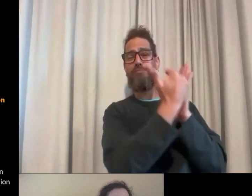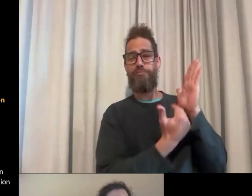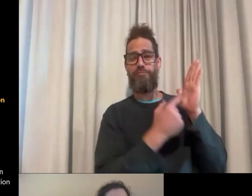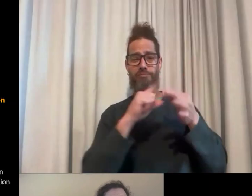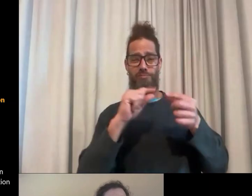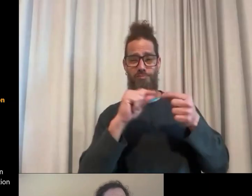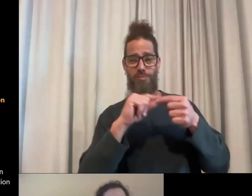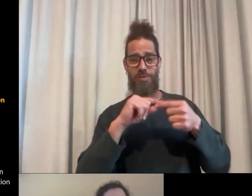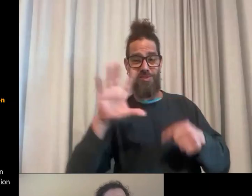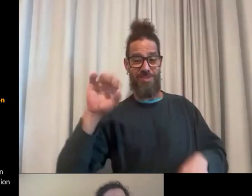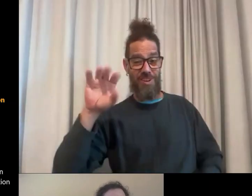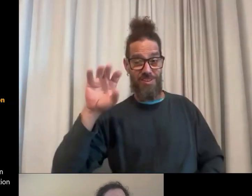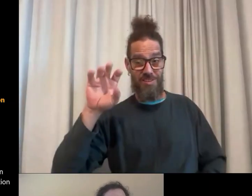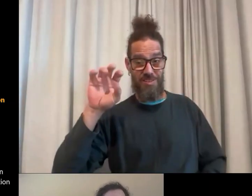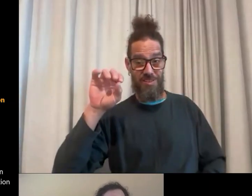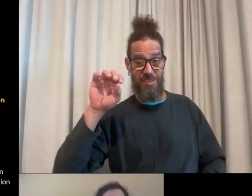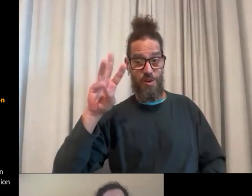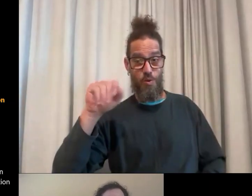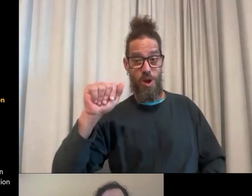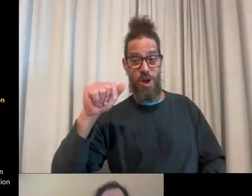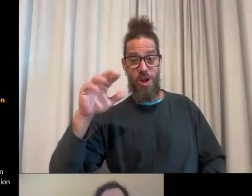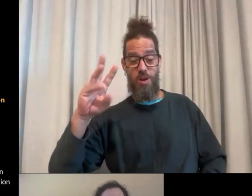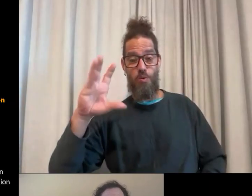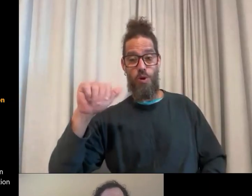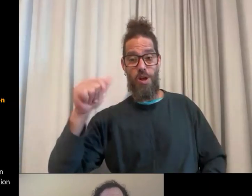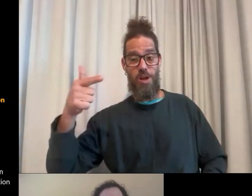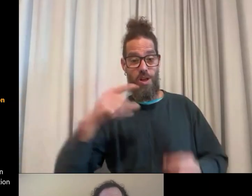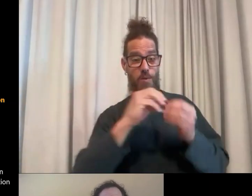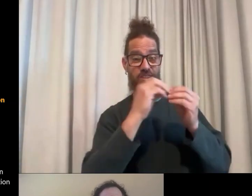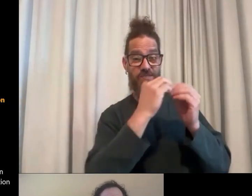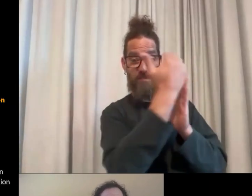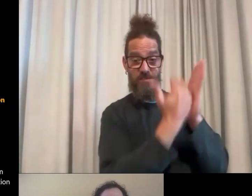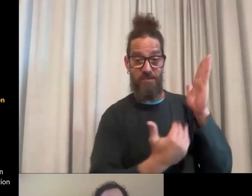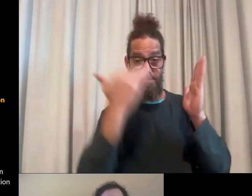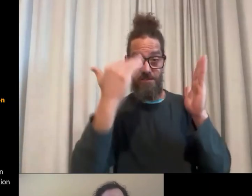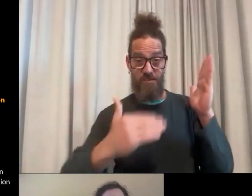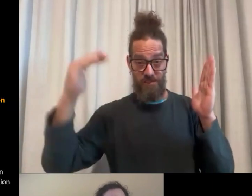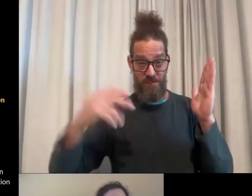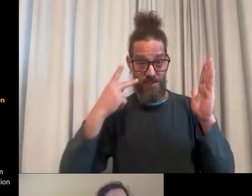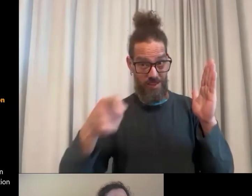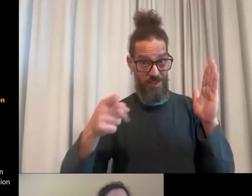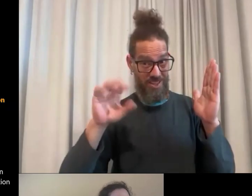of the WCAG 2.1 A and AA success criteria. They're all numbered.